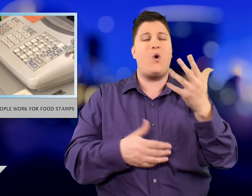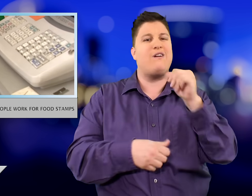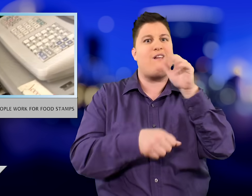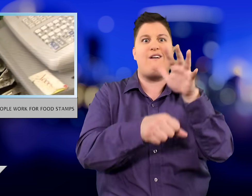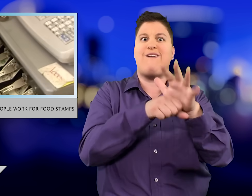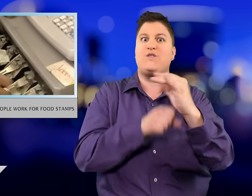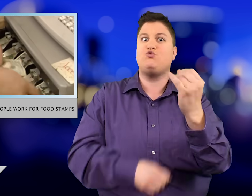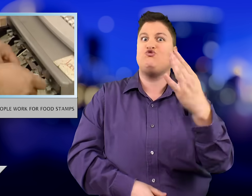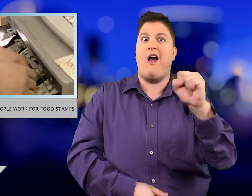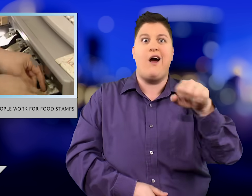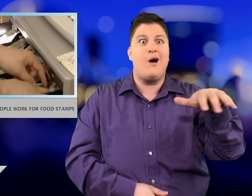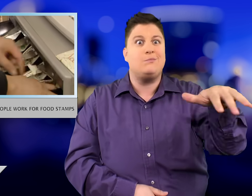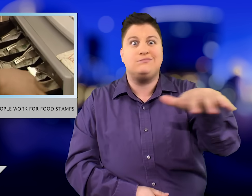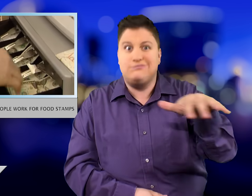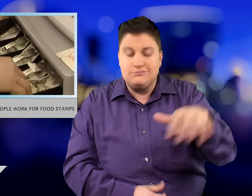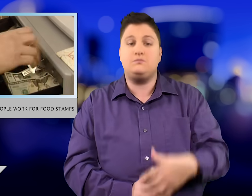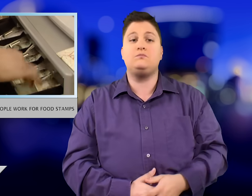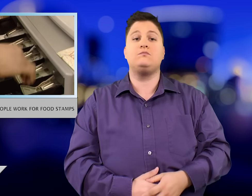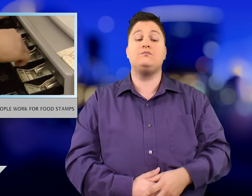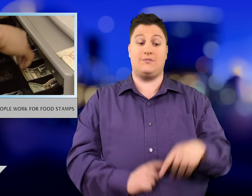or there are not enough jobs.